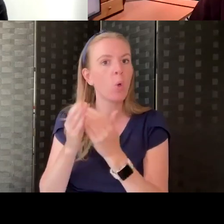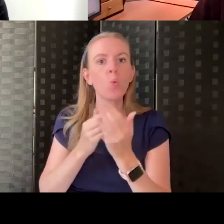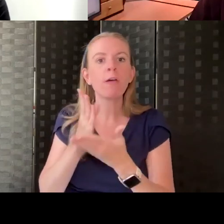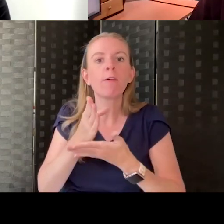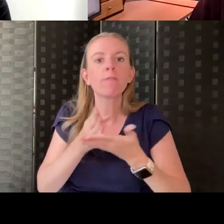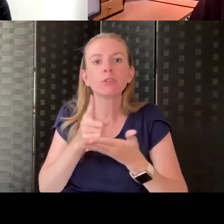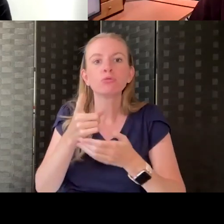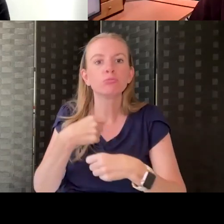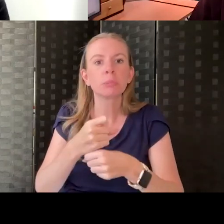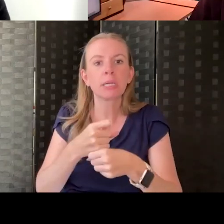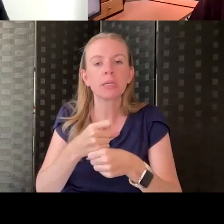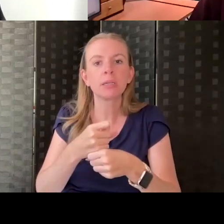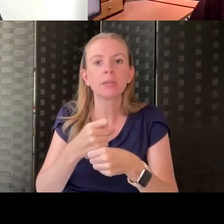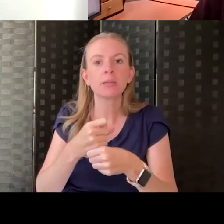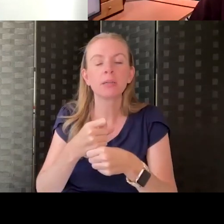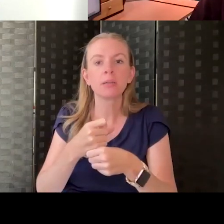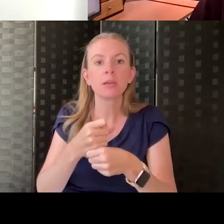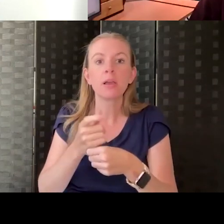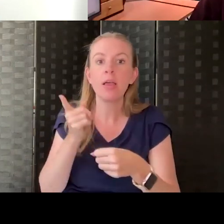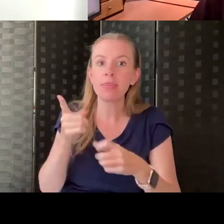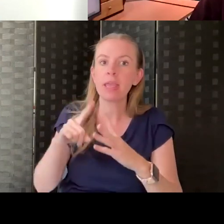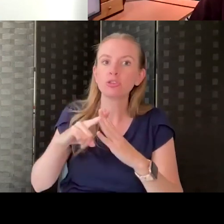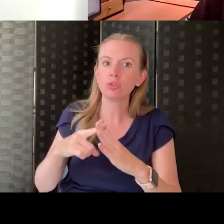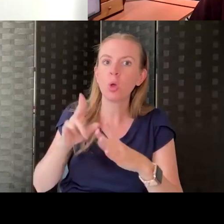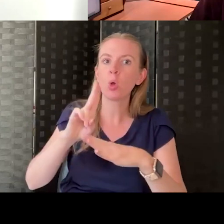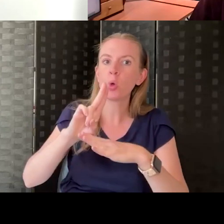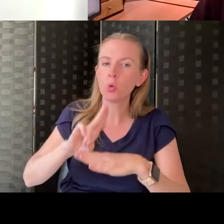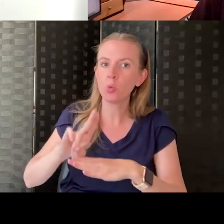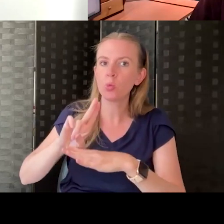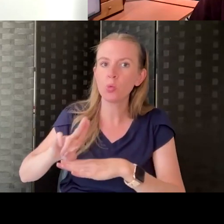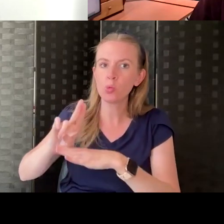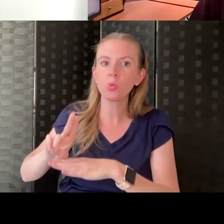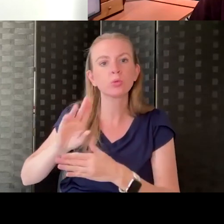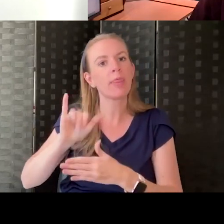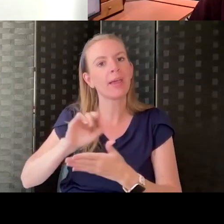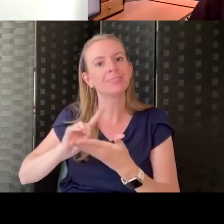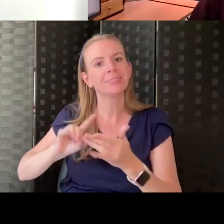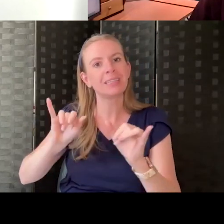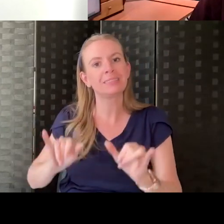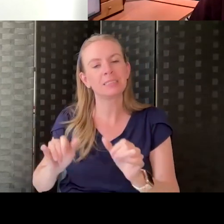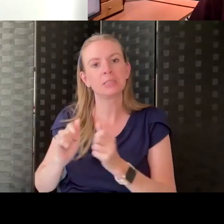building and have them start to incorporate the design system in what they are doing and what